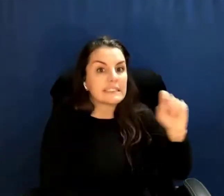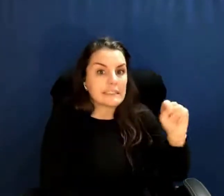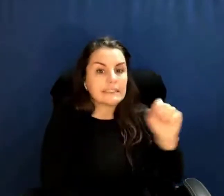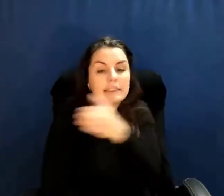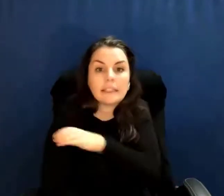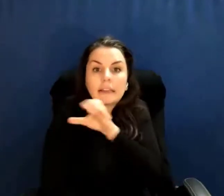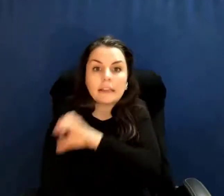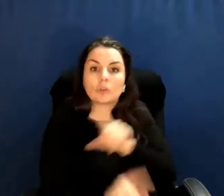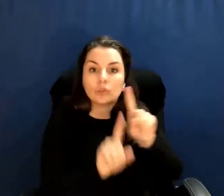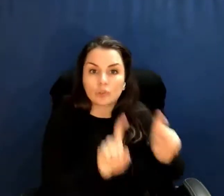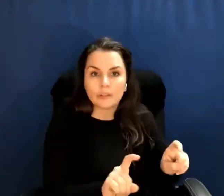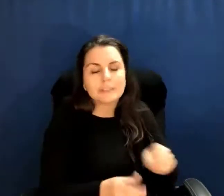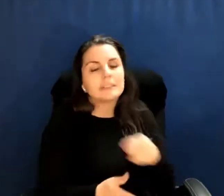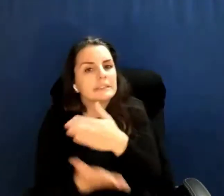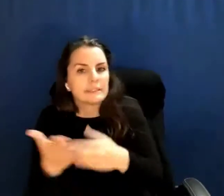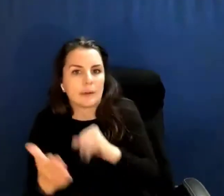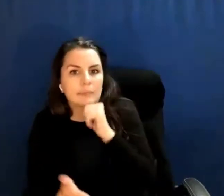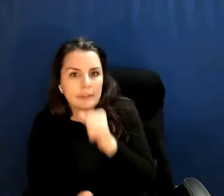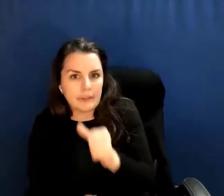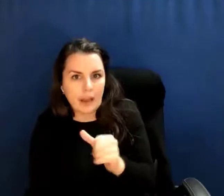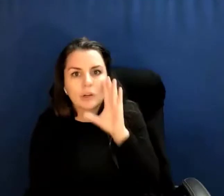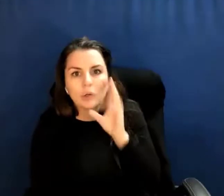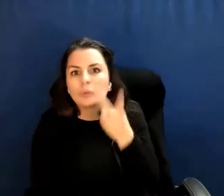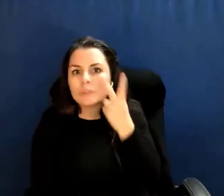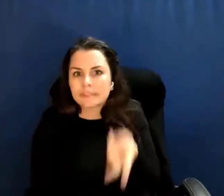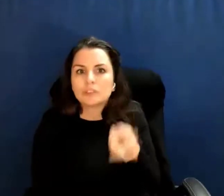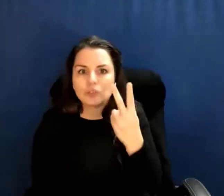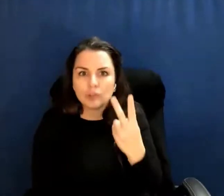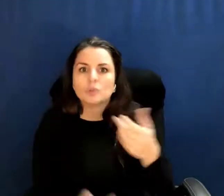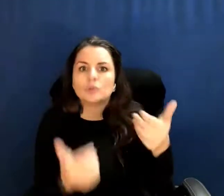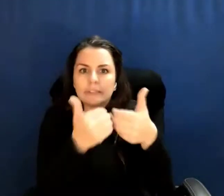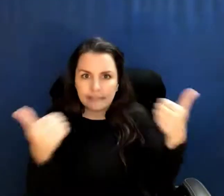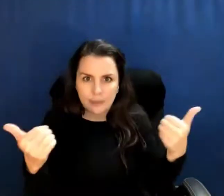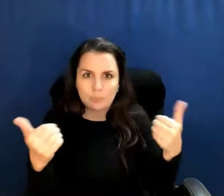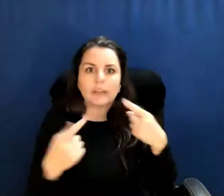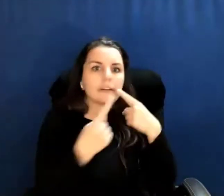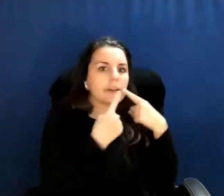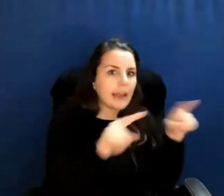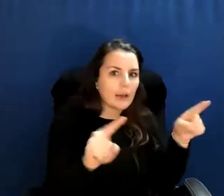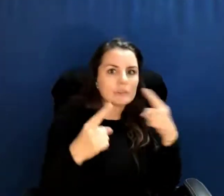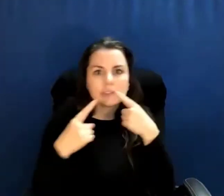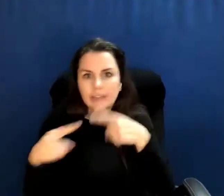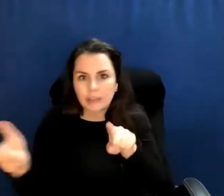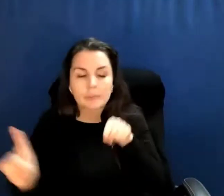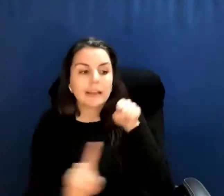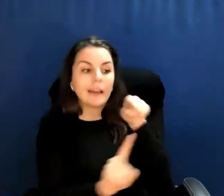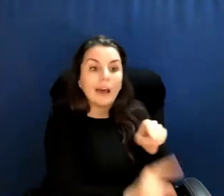And so, you will see two of each of these announcements, one with clinical trials and one without,